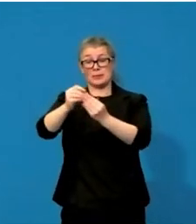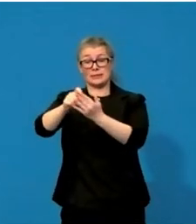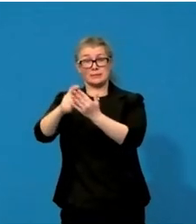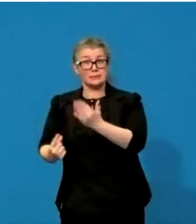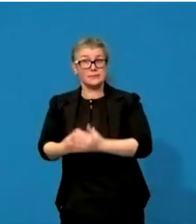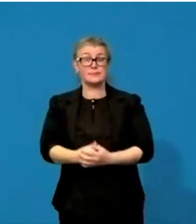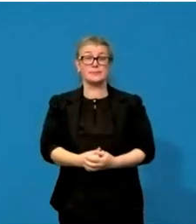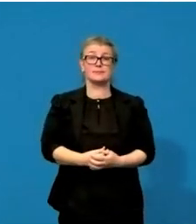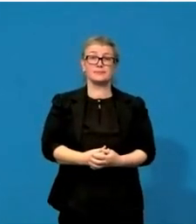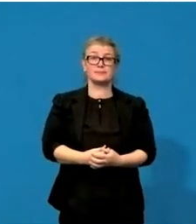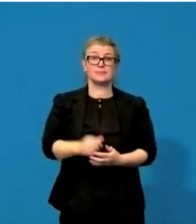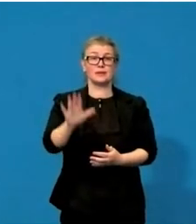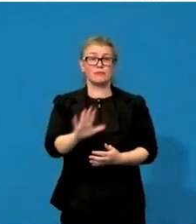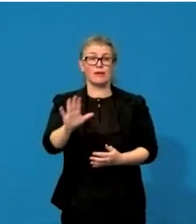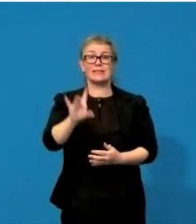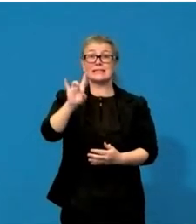those live in remote locations.